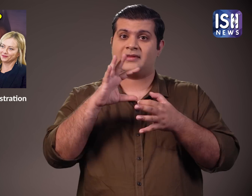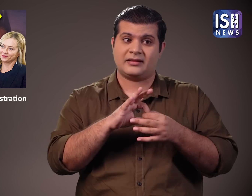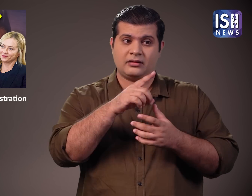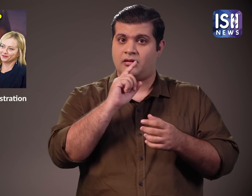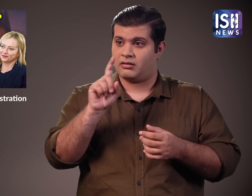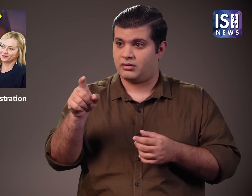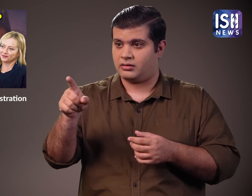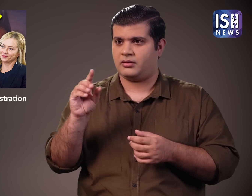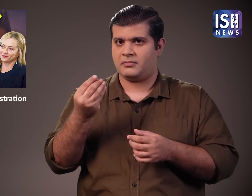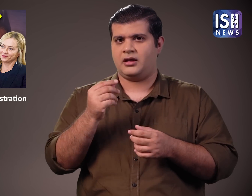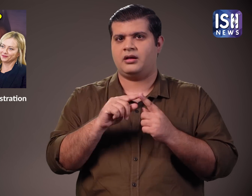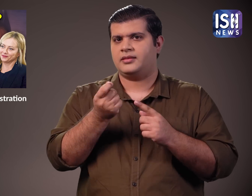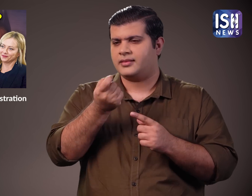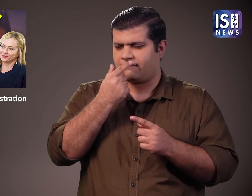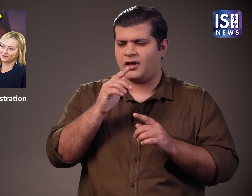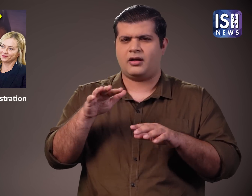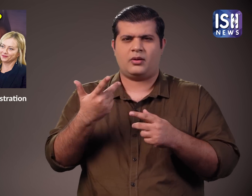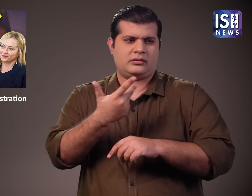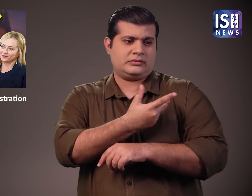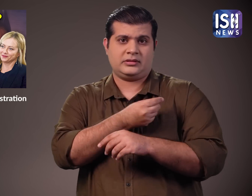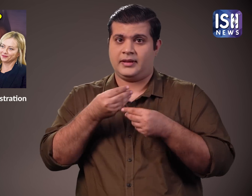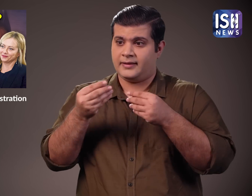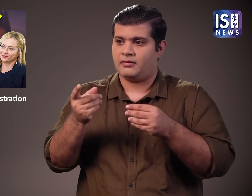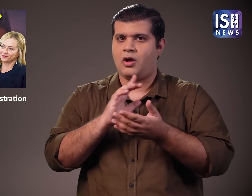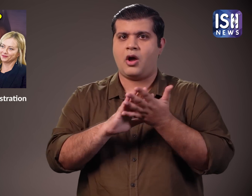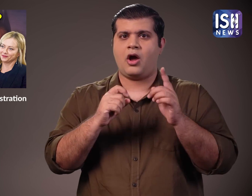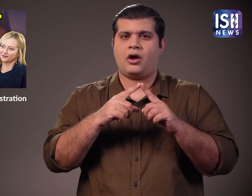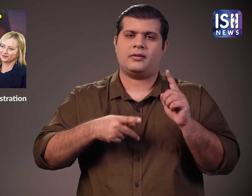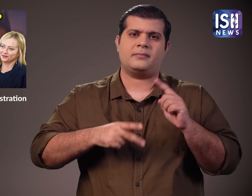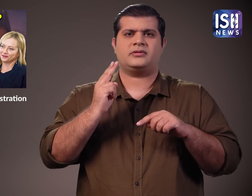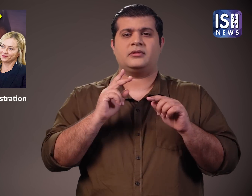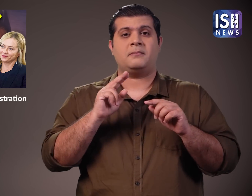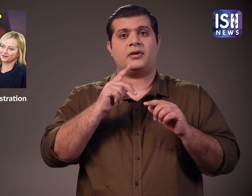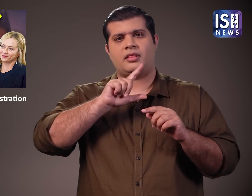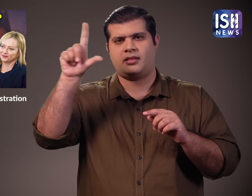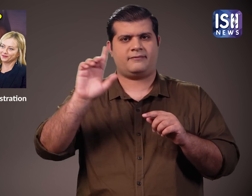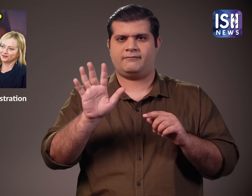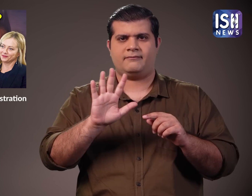The convict will be offered suspended sentences if they agree to undergo chemical castration.